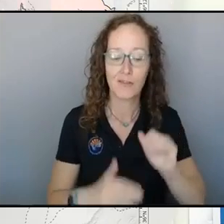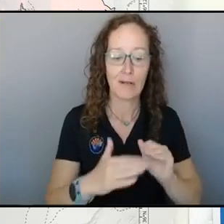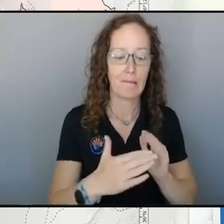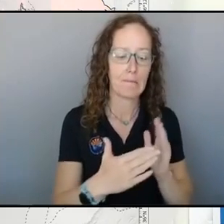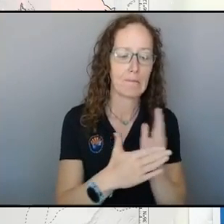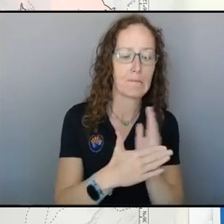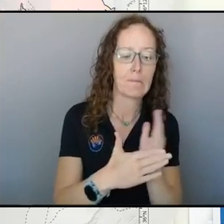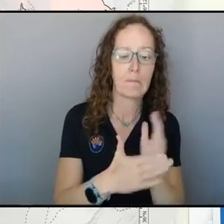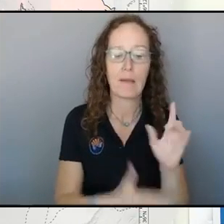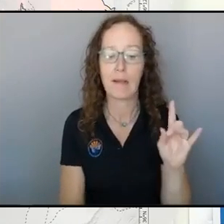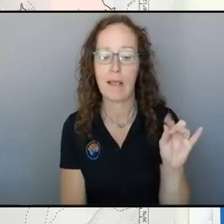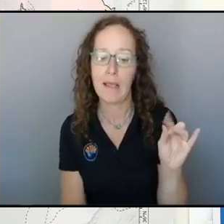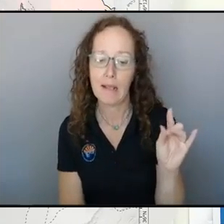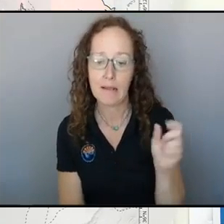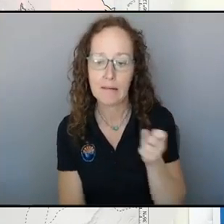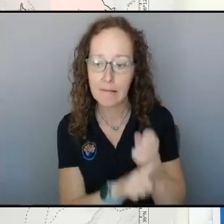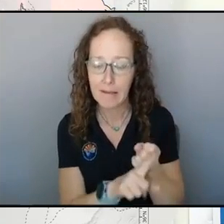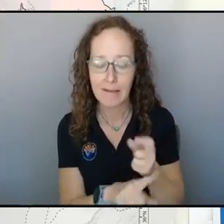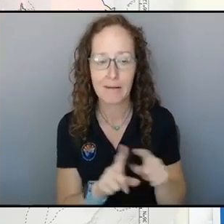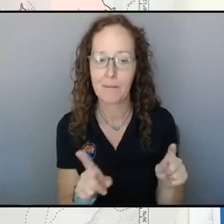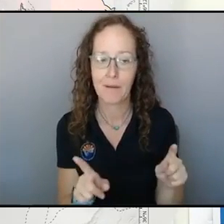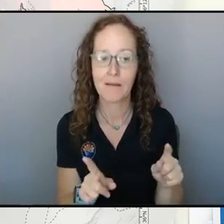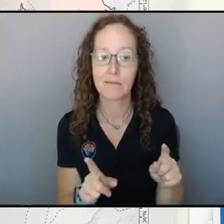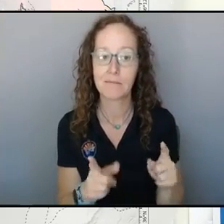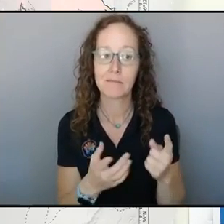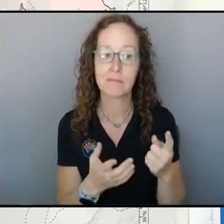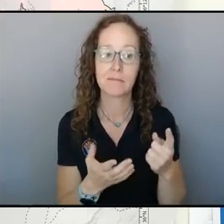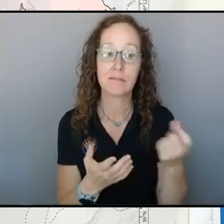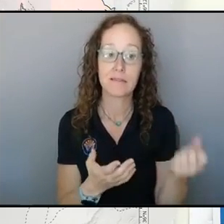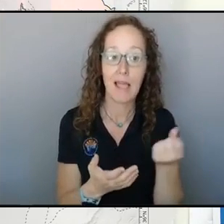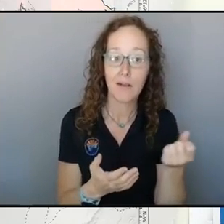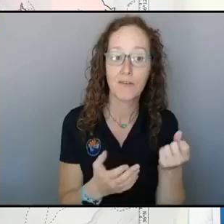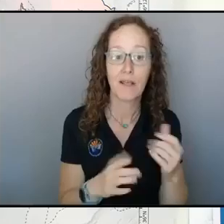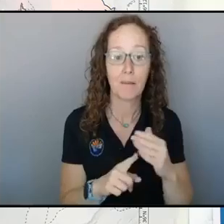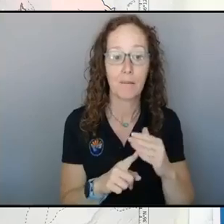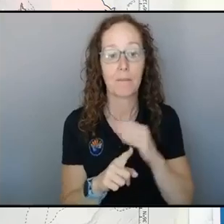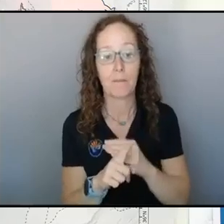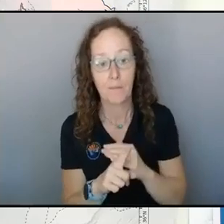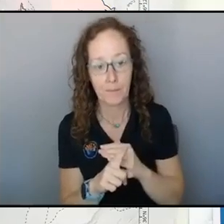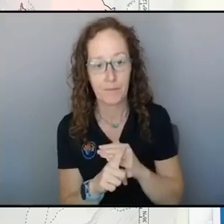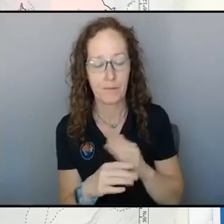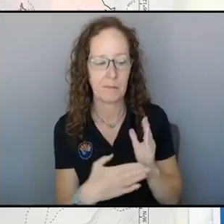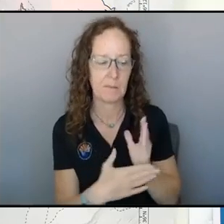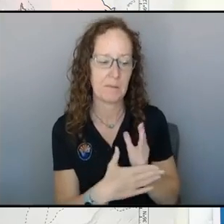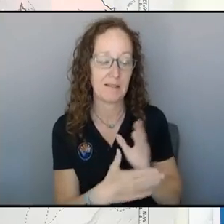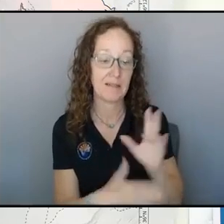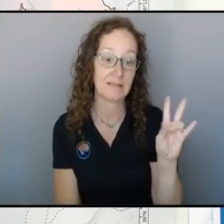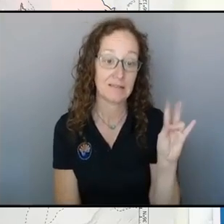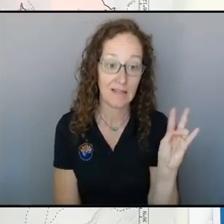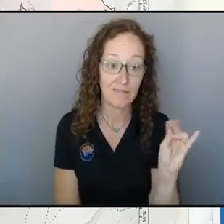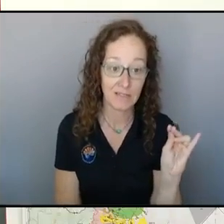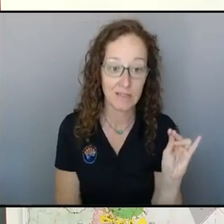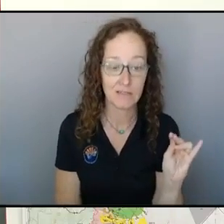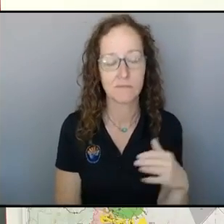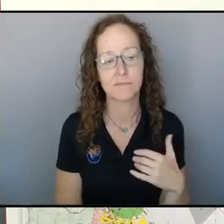going to see low to mid 70s. So, quite a significant cold front coming in down the way as we get into the weekend. That's